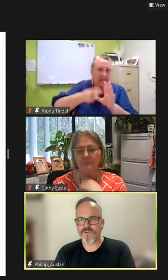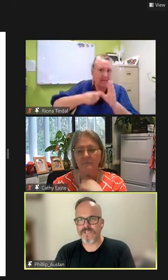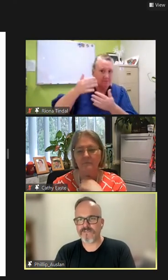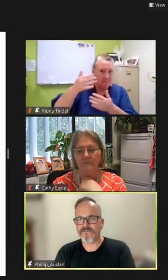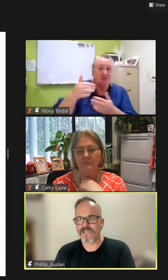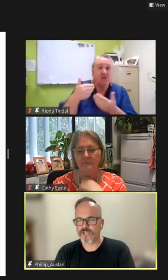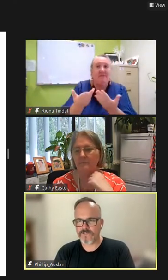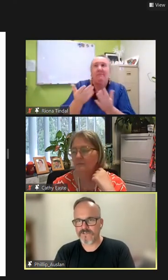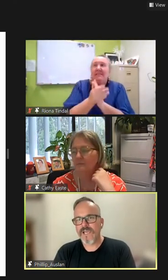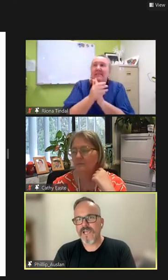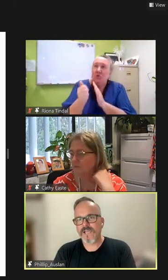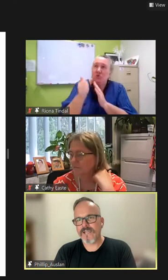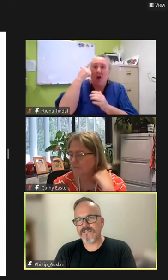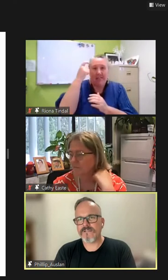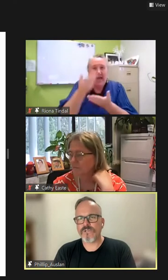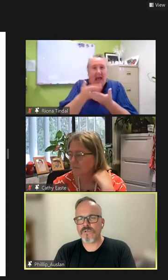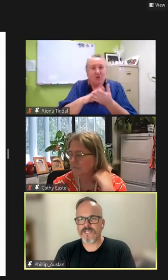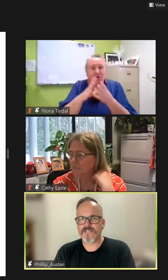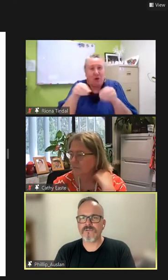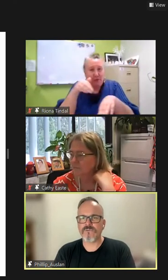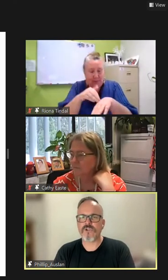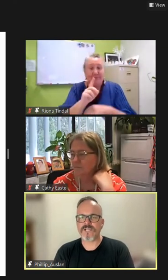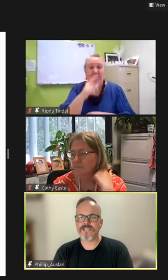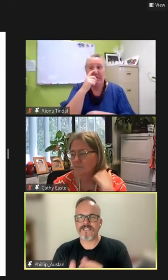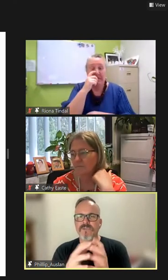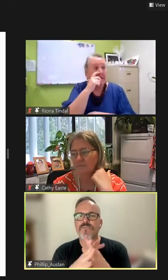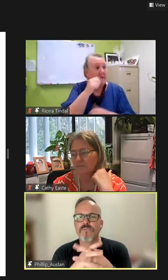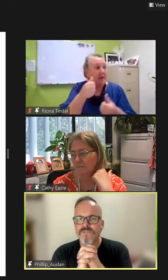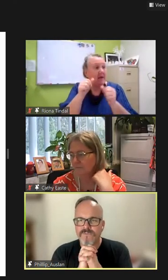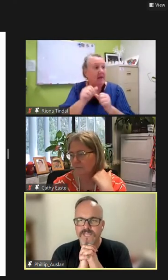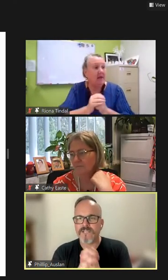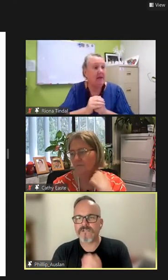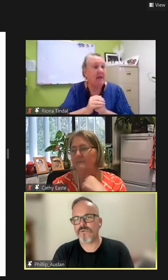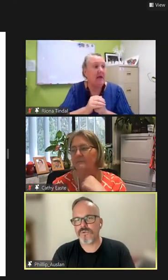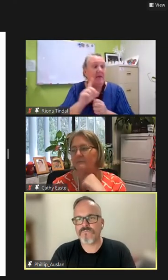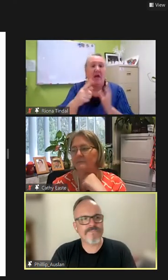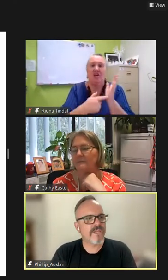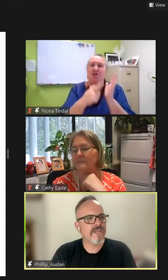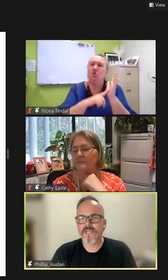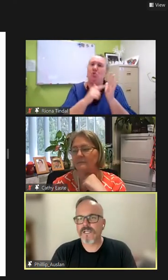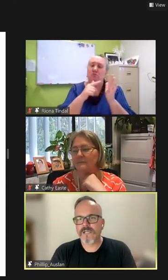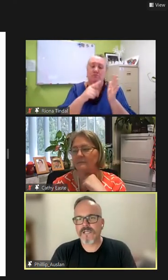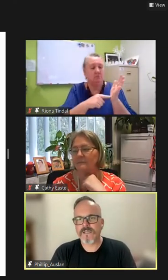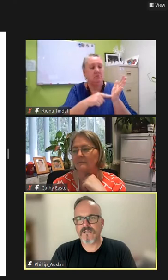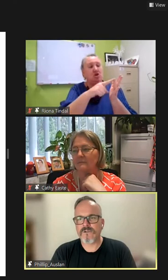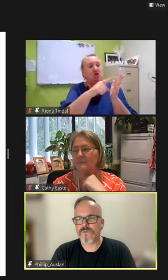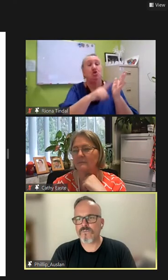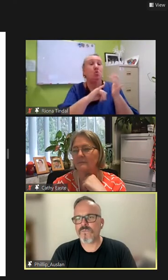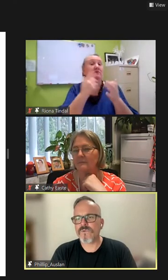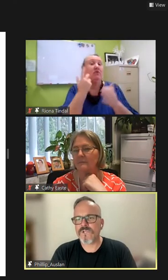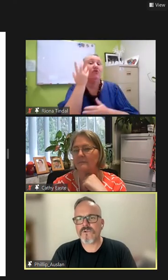experience and values, and we're looking at skills and ideas about problem solving here, too. We've